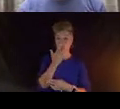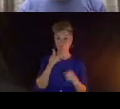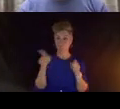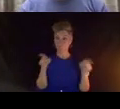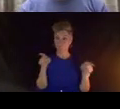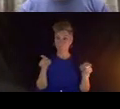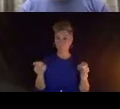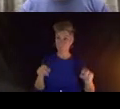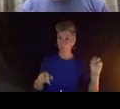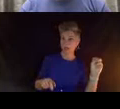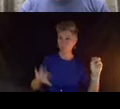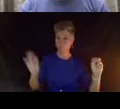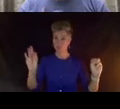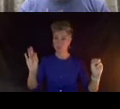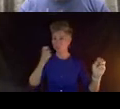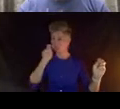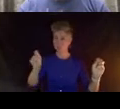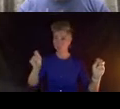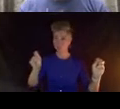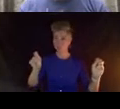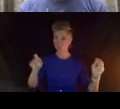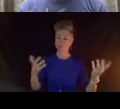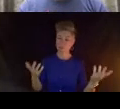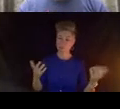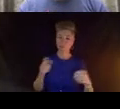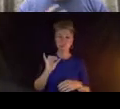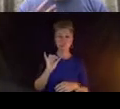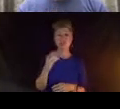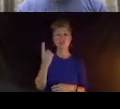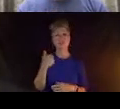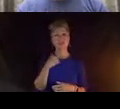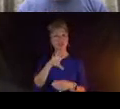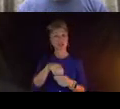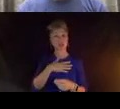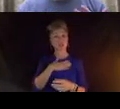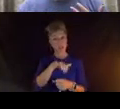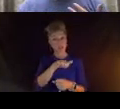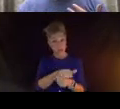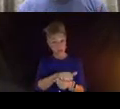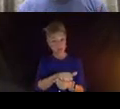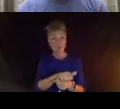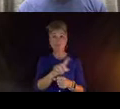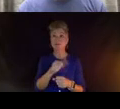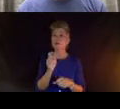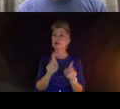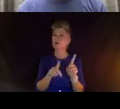And so this is something that I know I include in my appointments and other people include in their healthcare appointments as well,